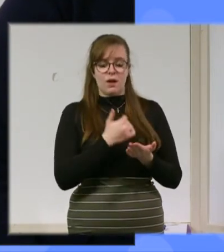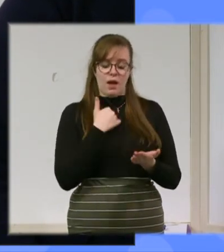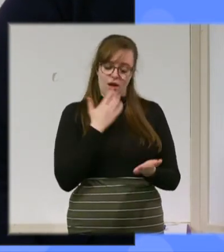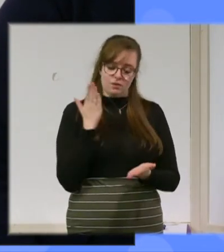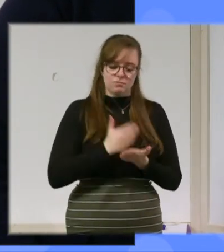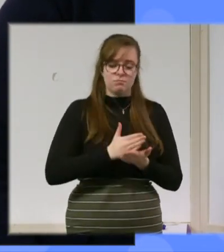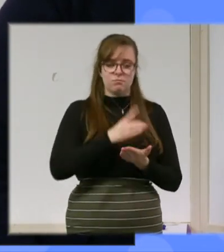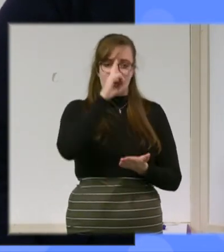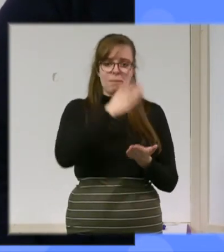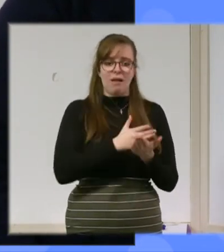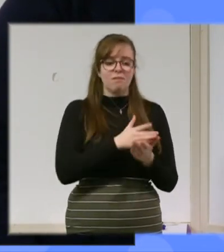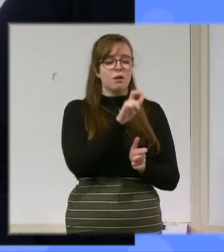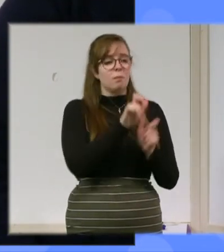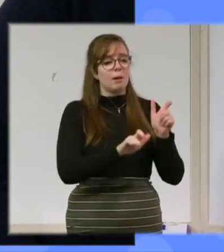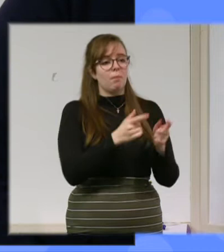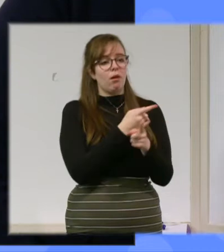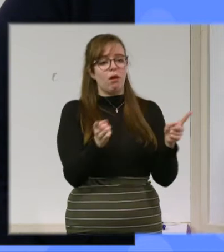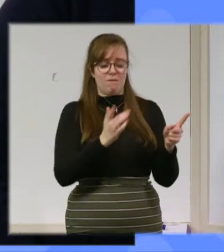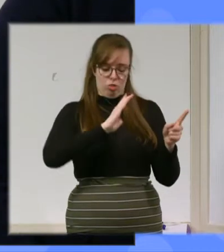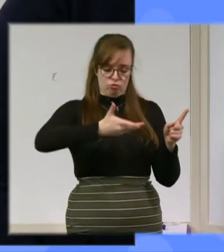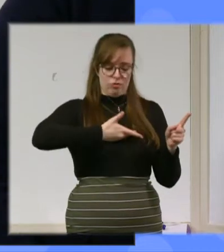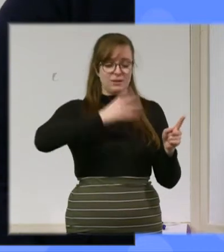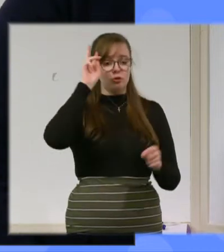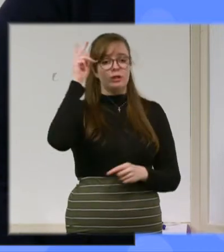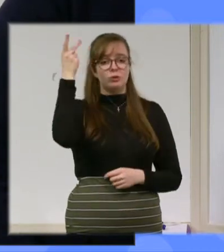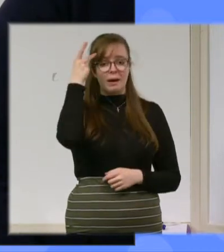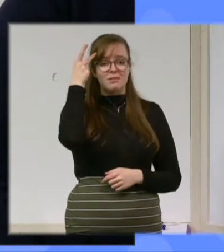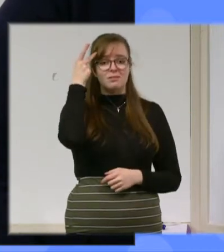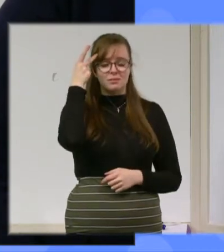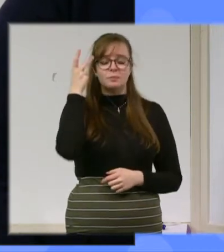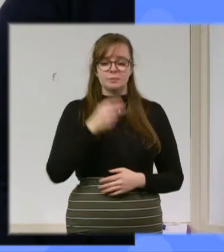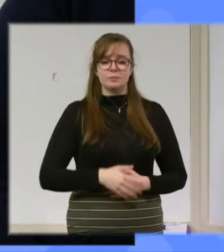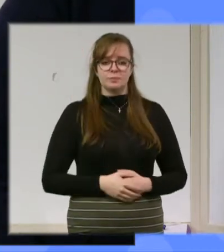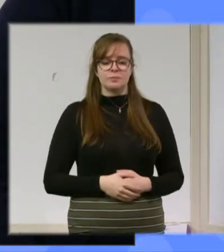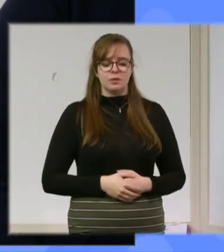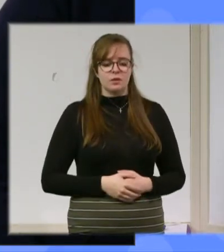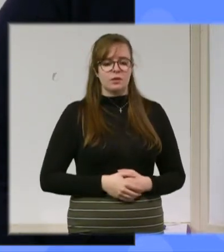people have the right to change their minds they've got the right to stick to